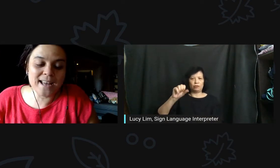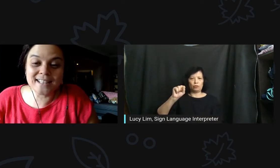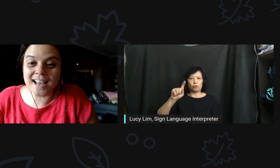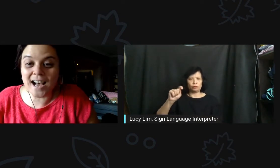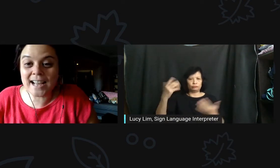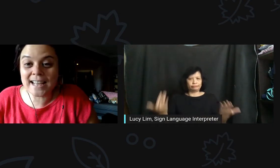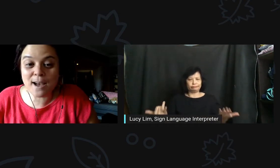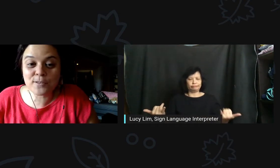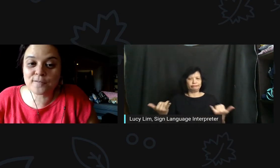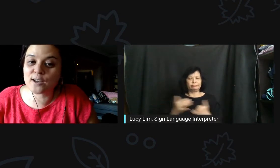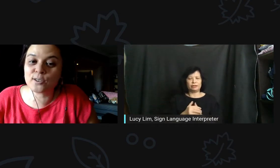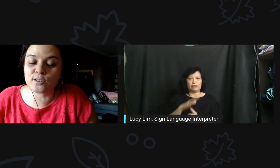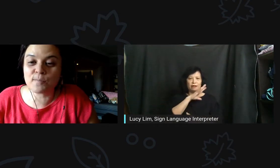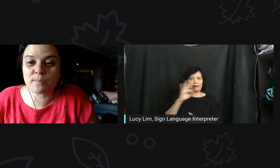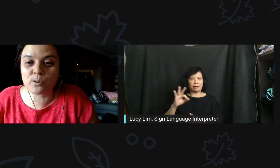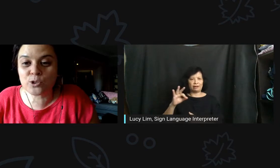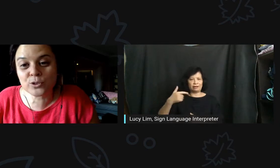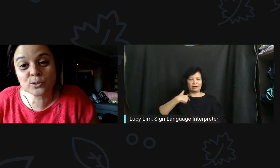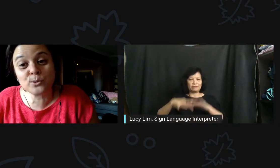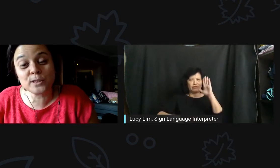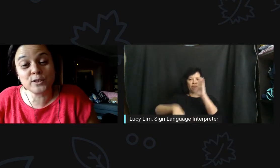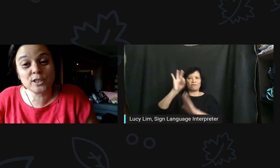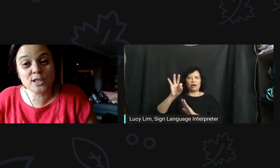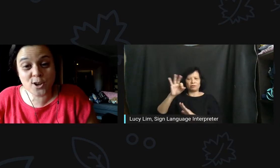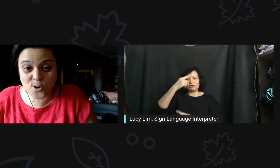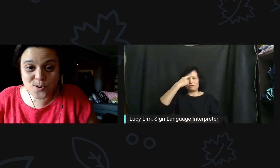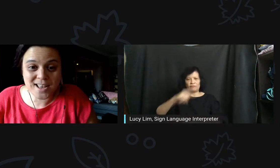And I am the founder of My Poetry School if you didn't know.